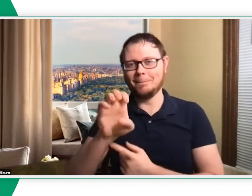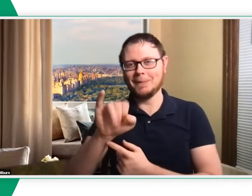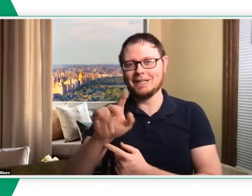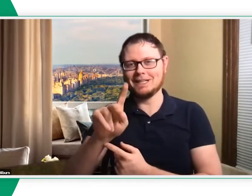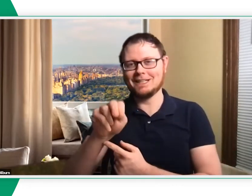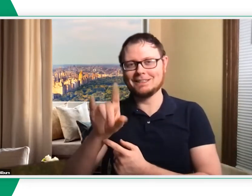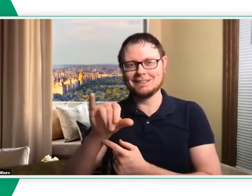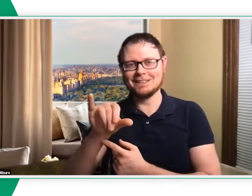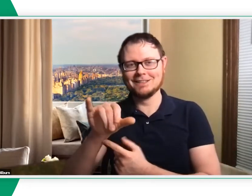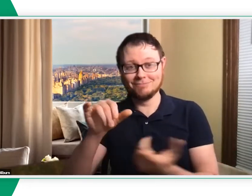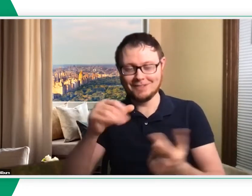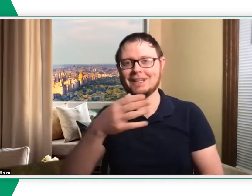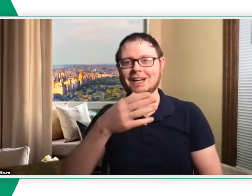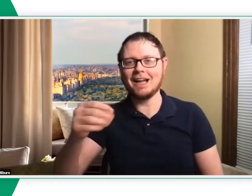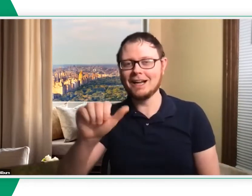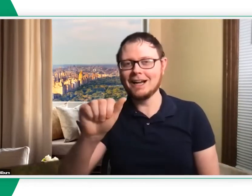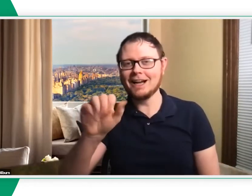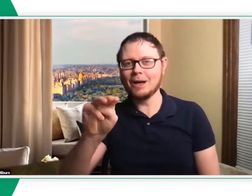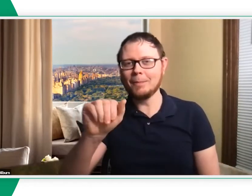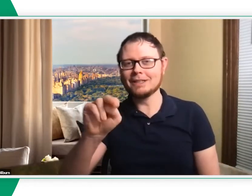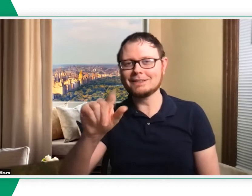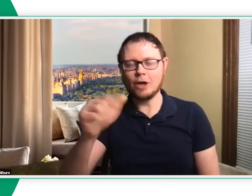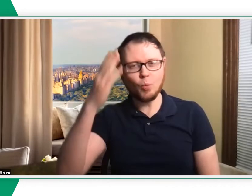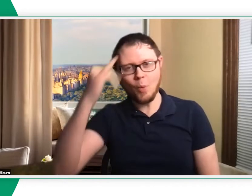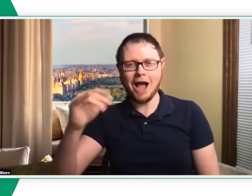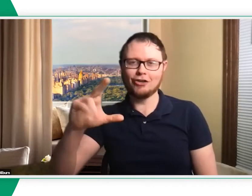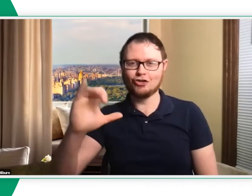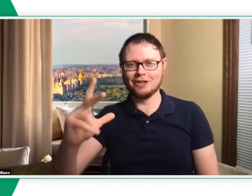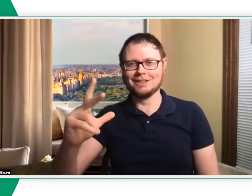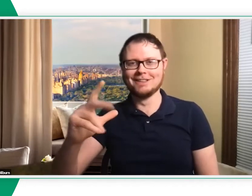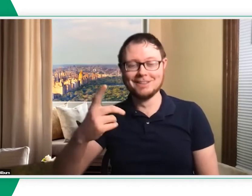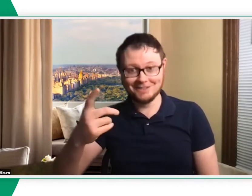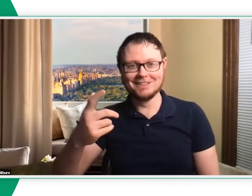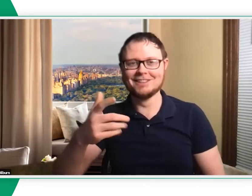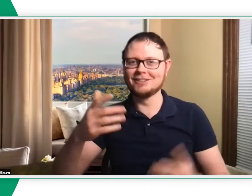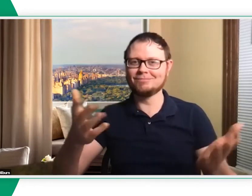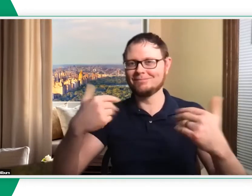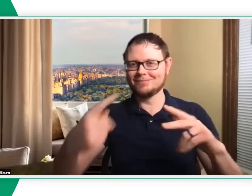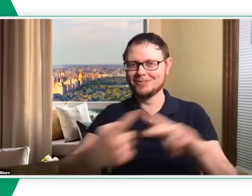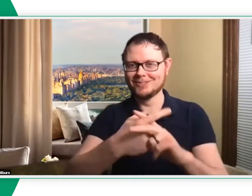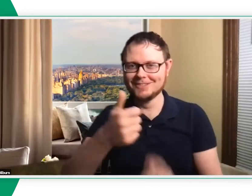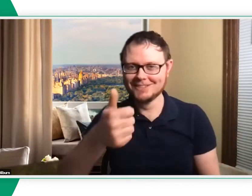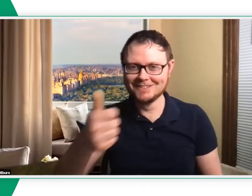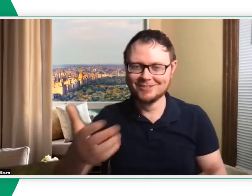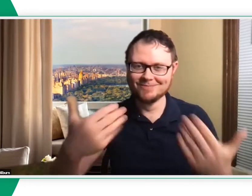Today we have 2 special guests. First, Dr. Mei Kennedy and second is Amanda Whyrick.